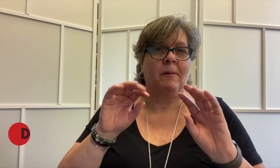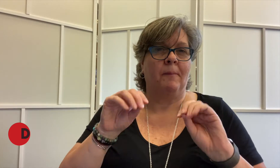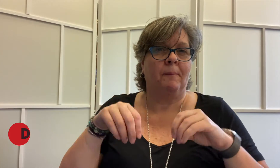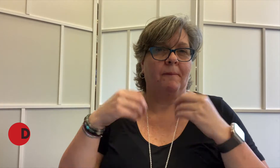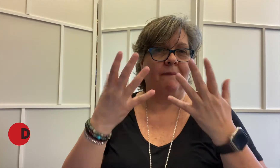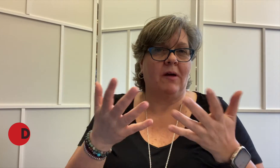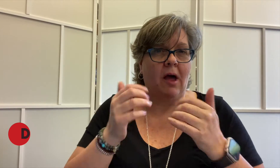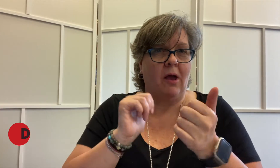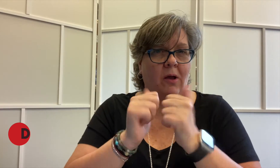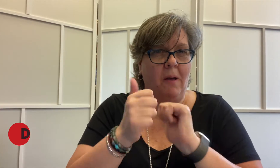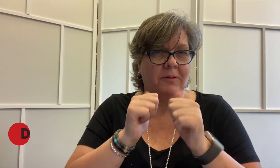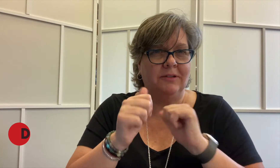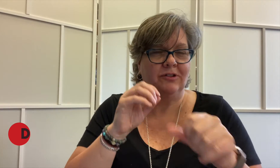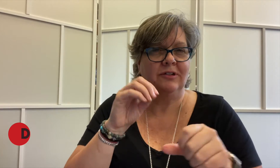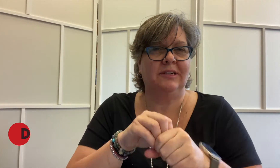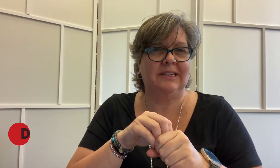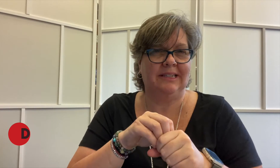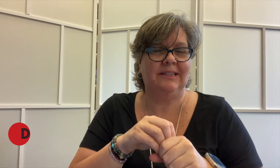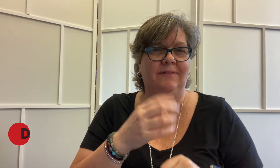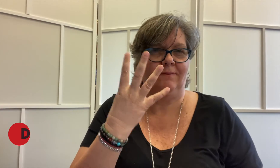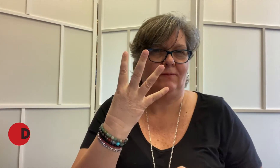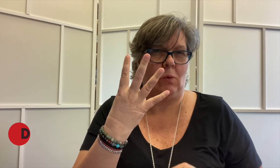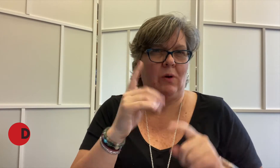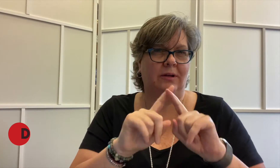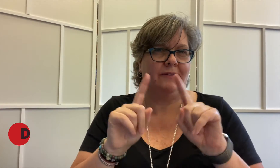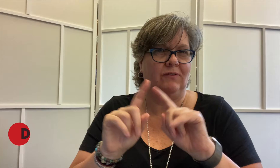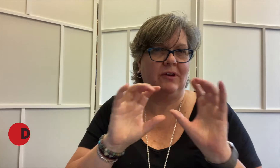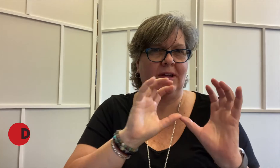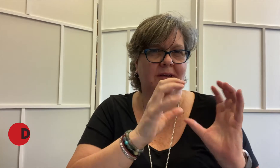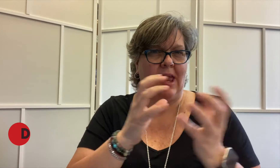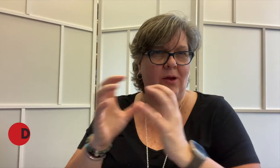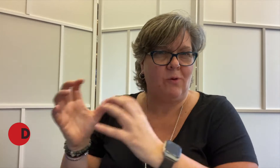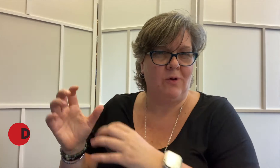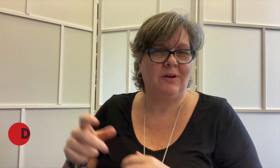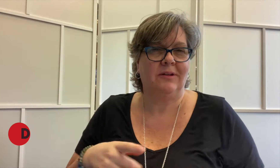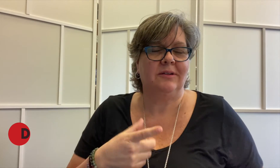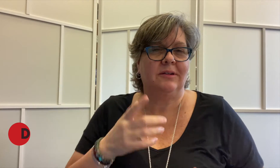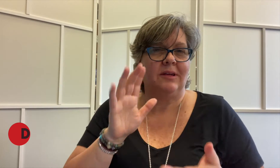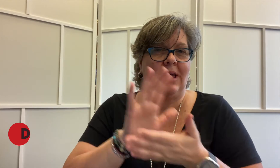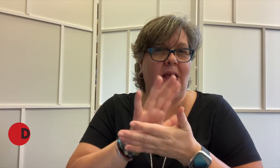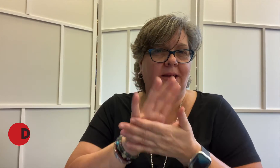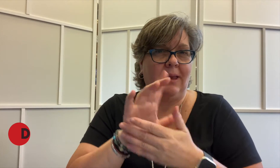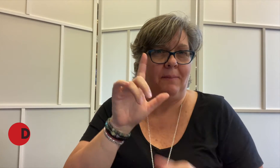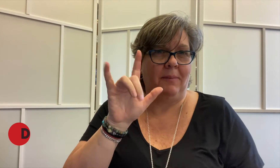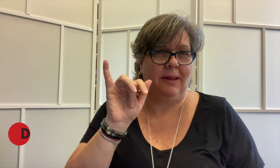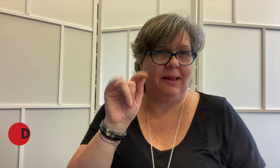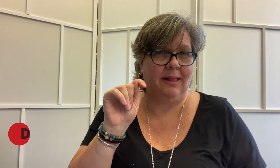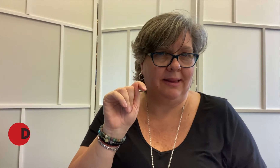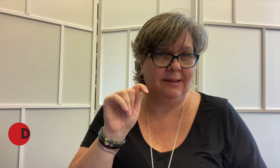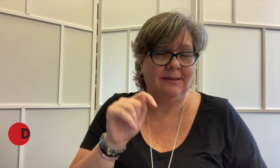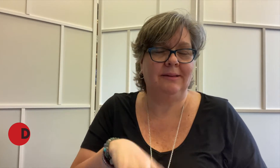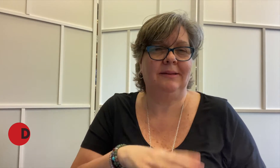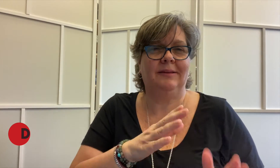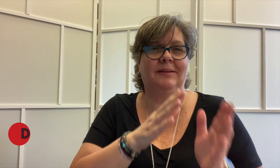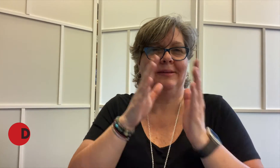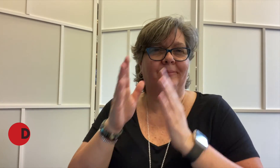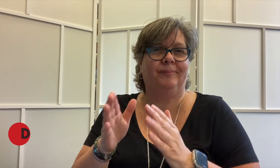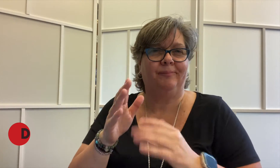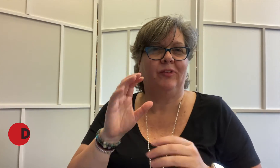We provide competitions in four different categories: Academic Lit,